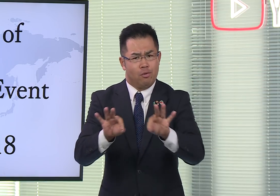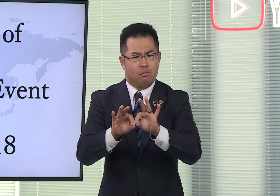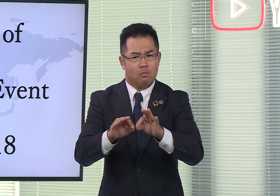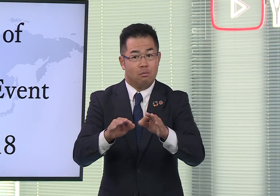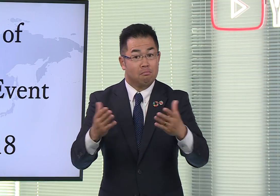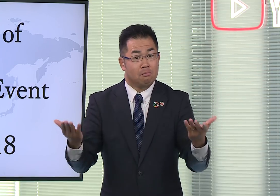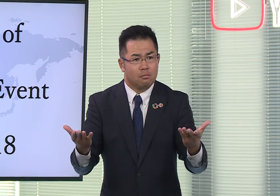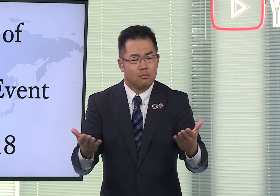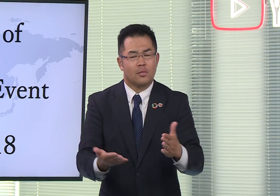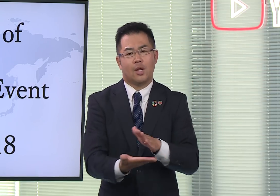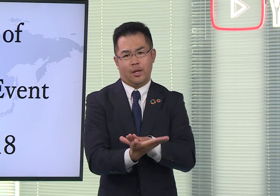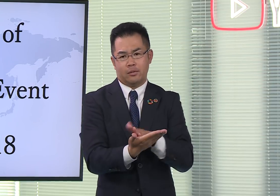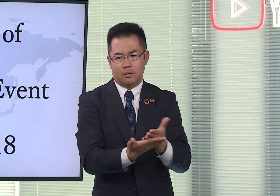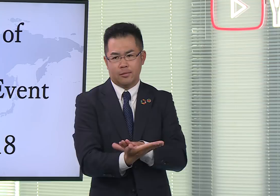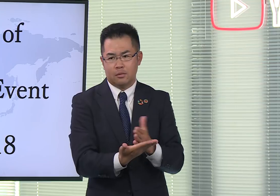language, the oral languages, but in